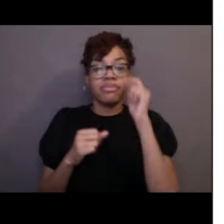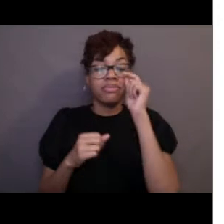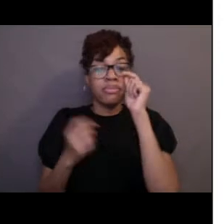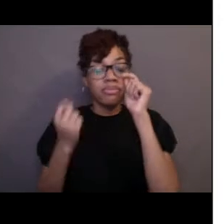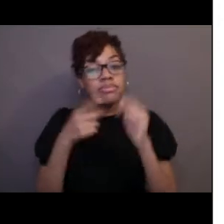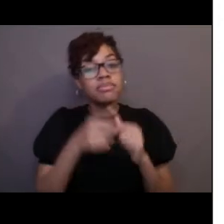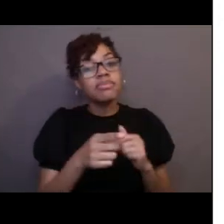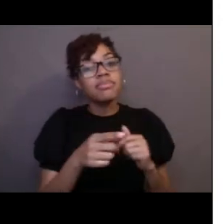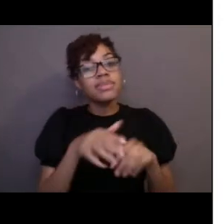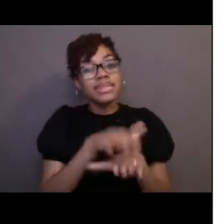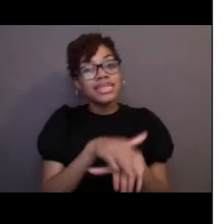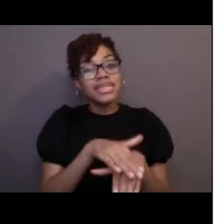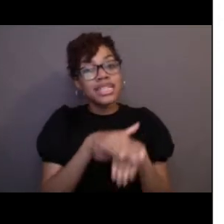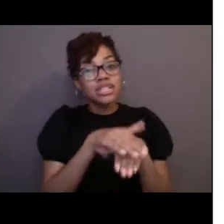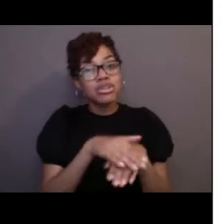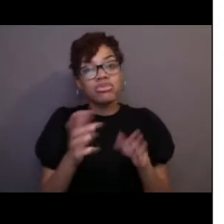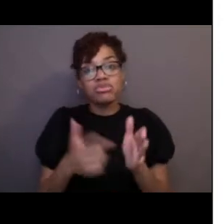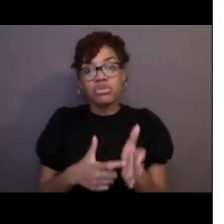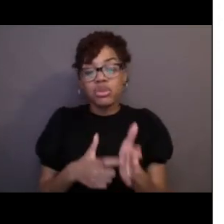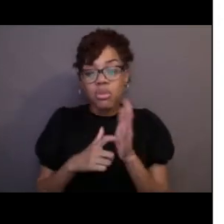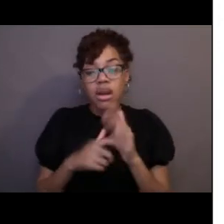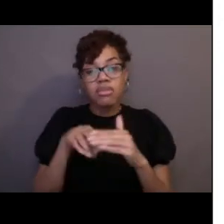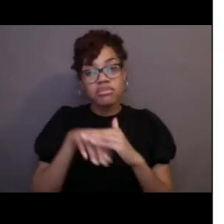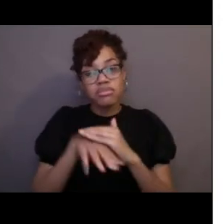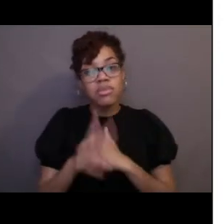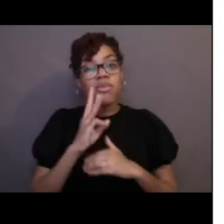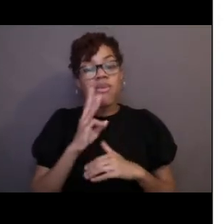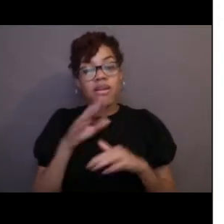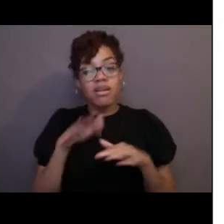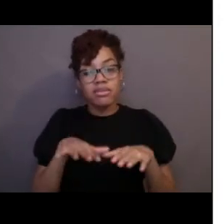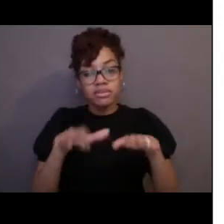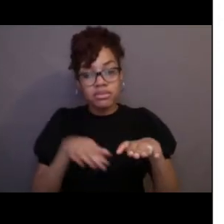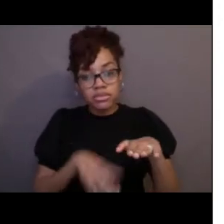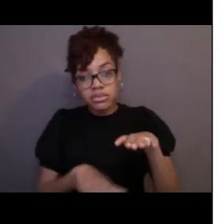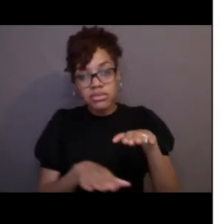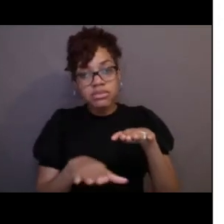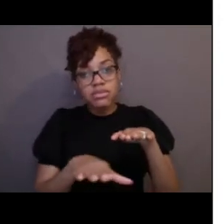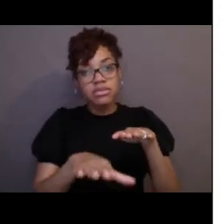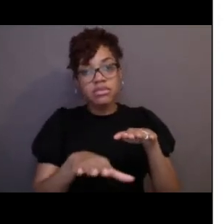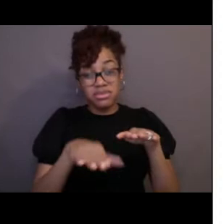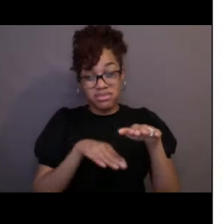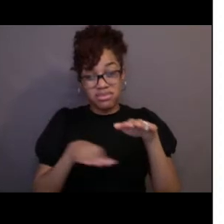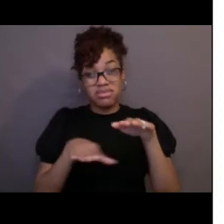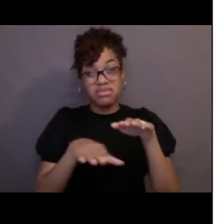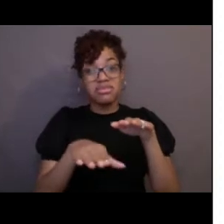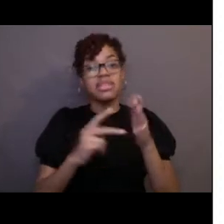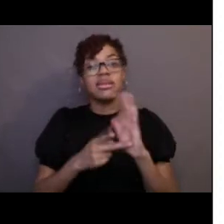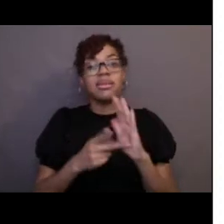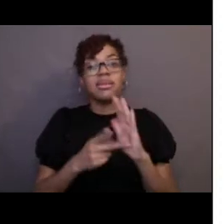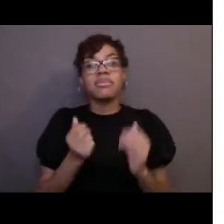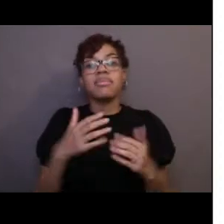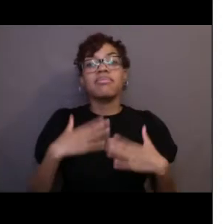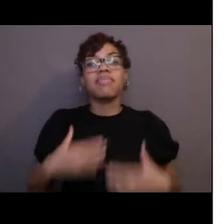to warm their body, especially small ones. And if the water gets too cold, then the turtles become stiff